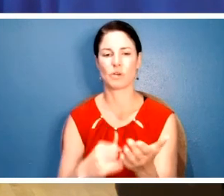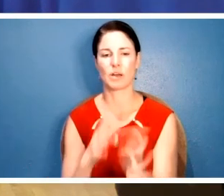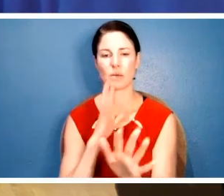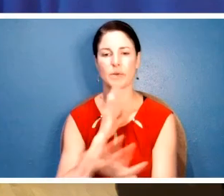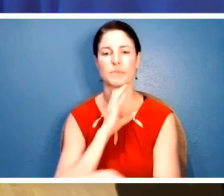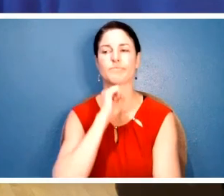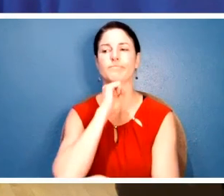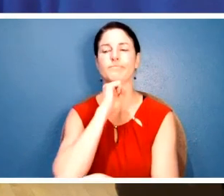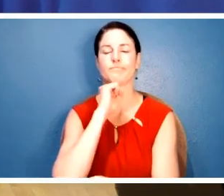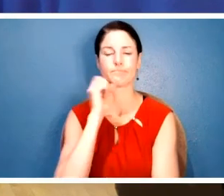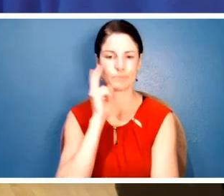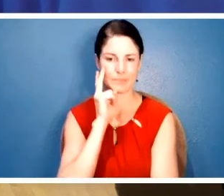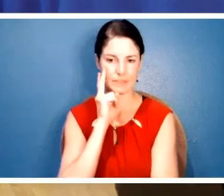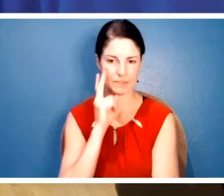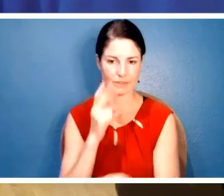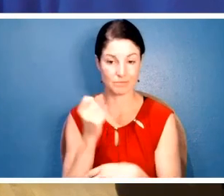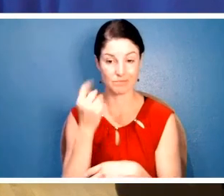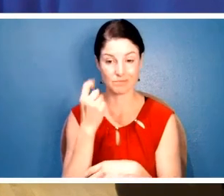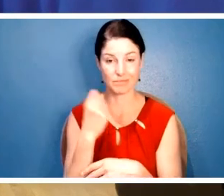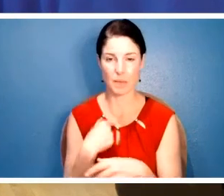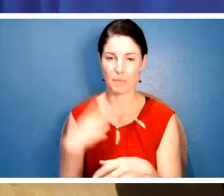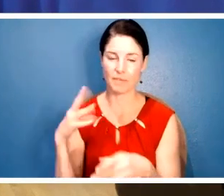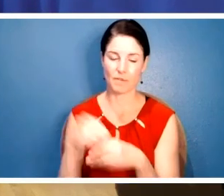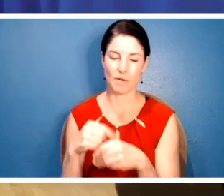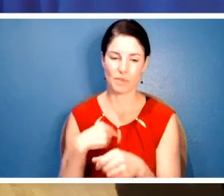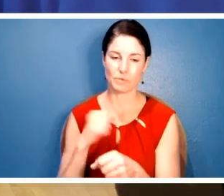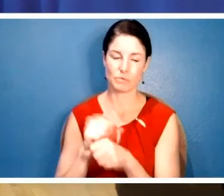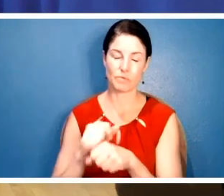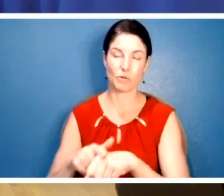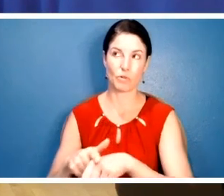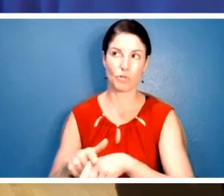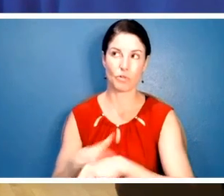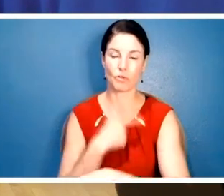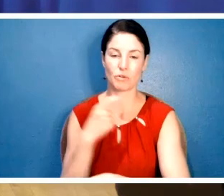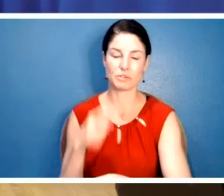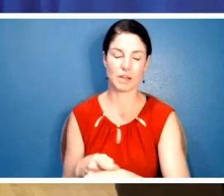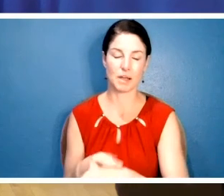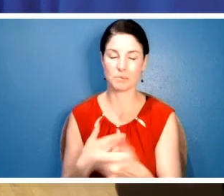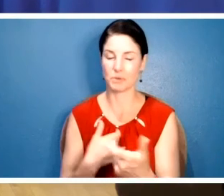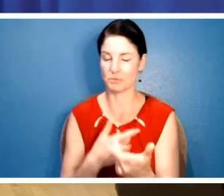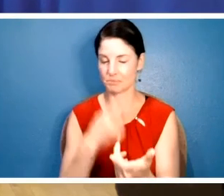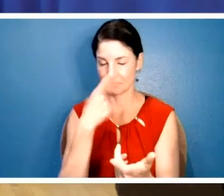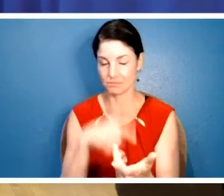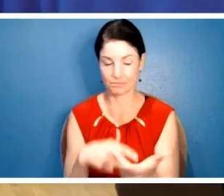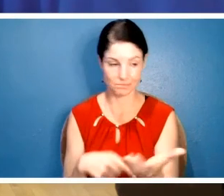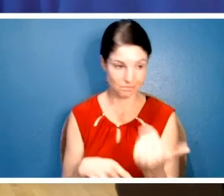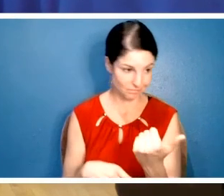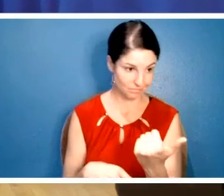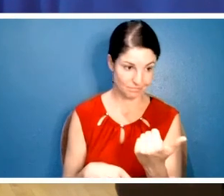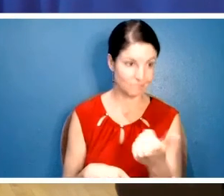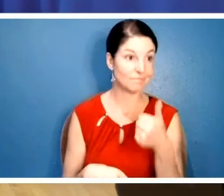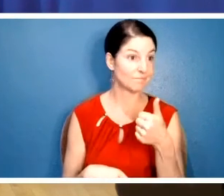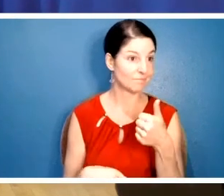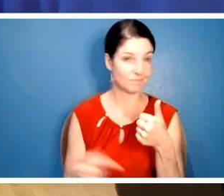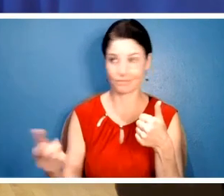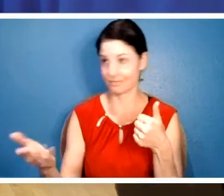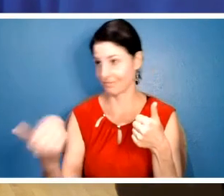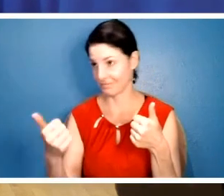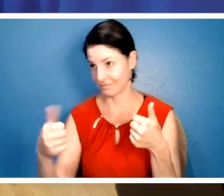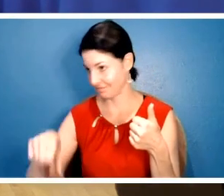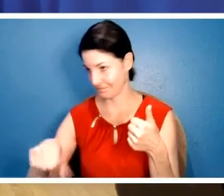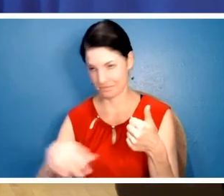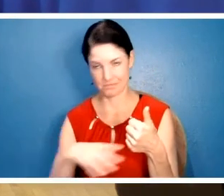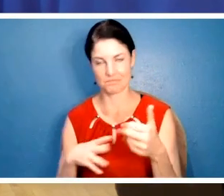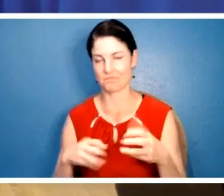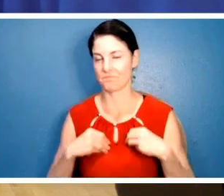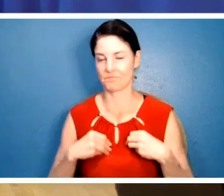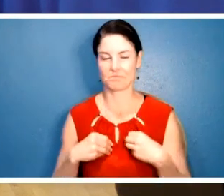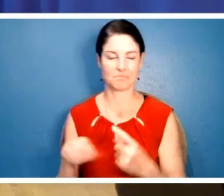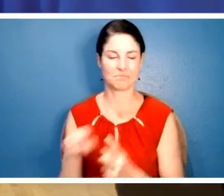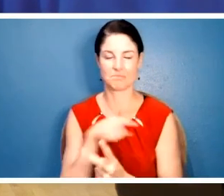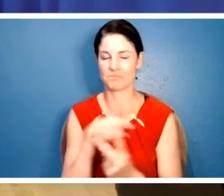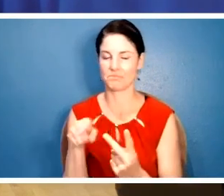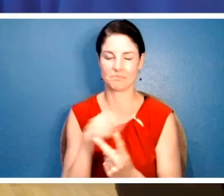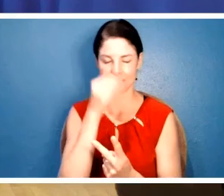SacGov: i've been in this business for a long time and i'm prepared for either one of those answers, so will will will some submit what we've seen.